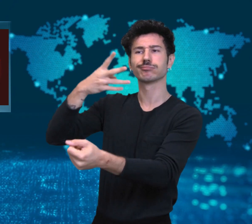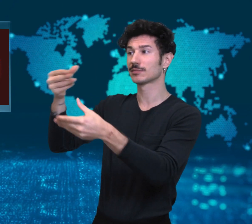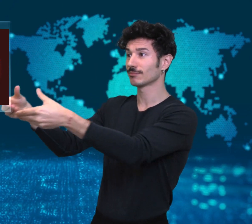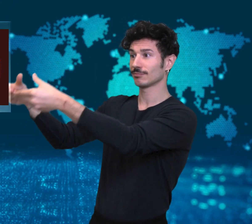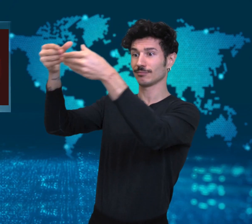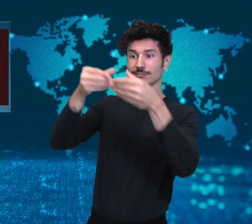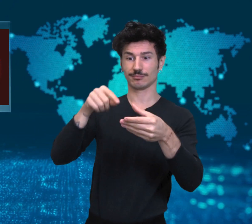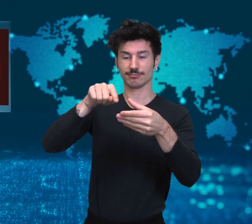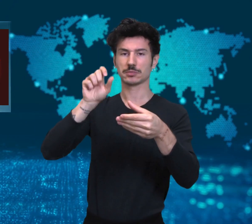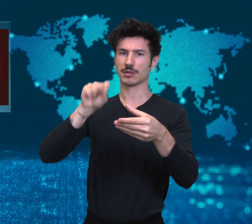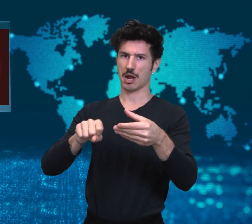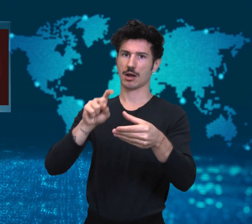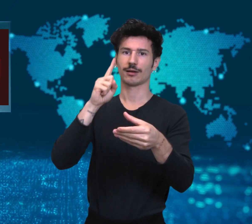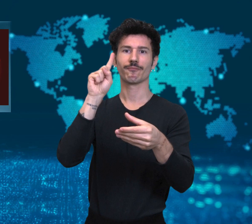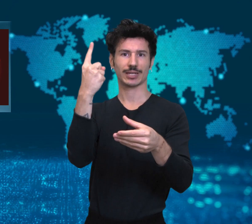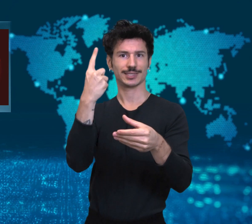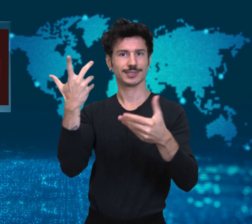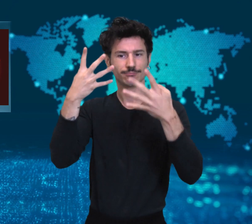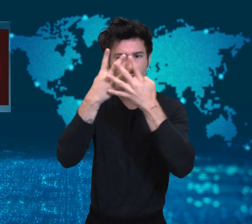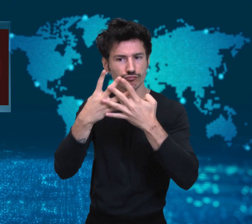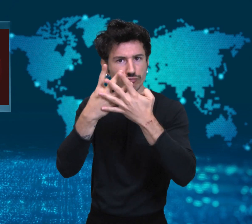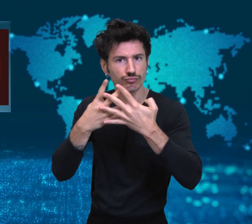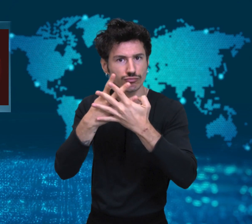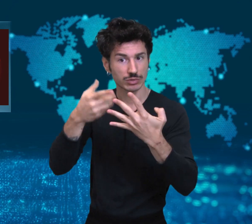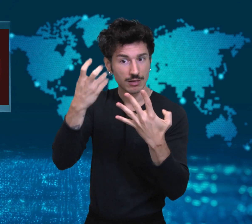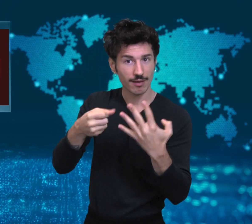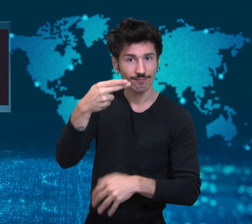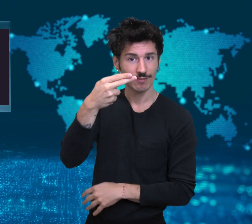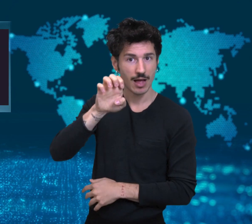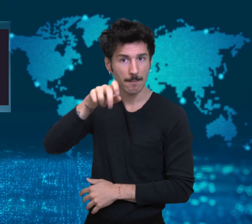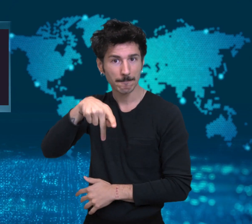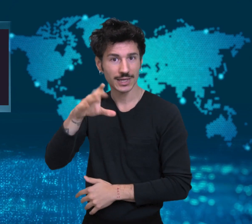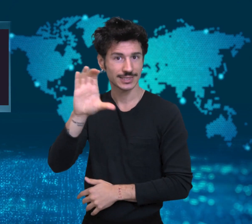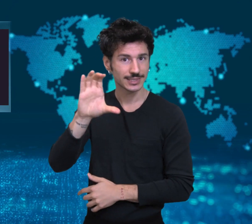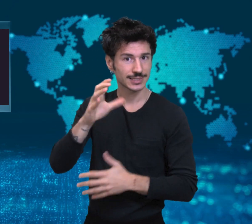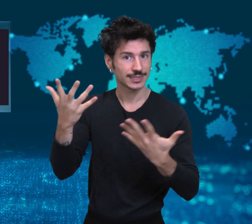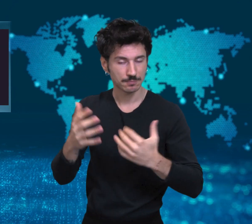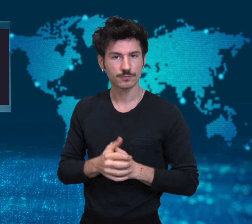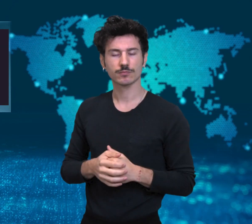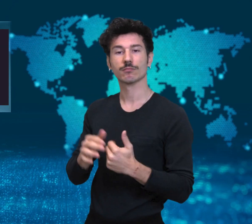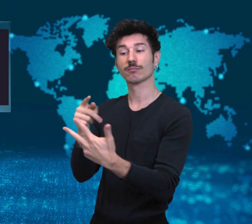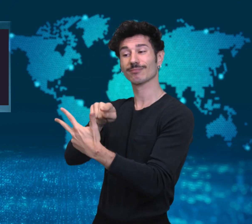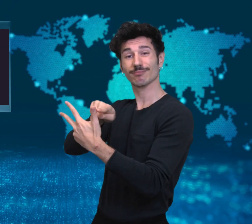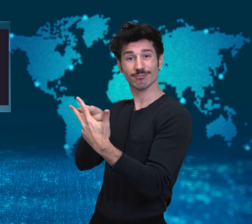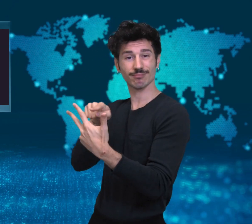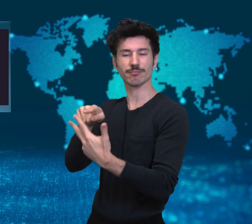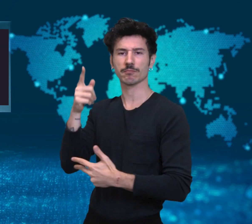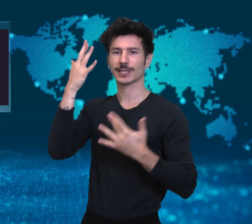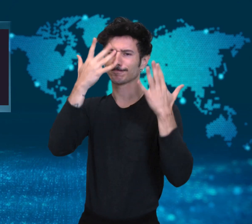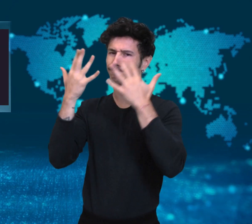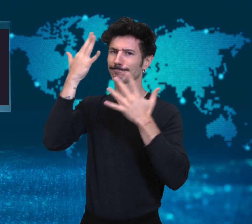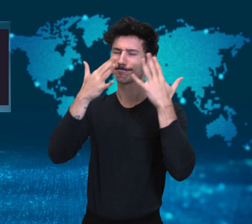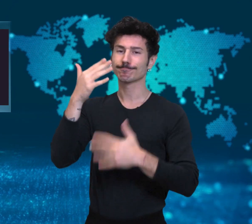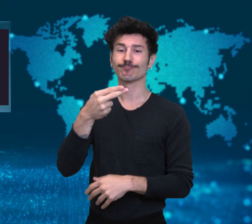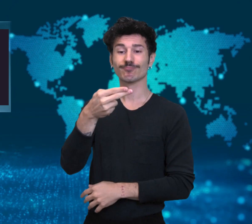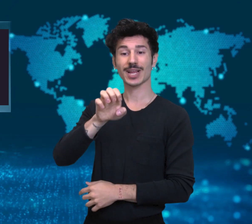Researchers are still concerned about the ability to cure the disease.